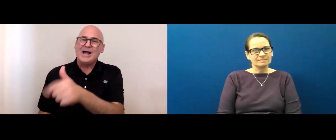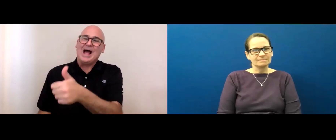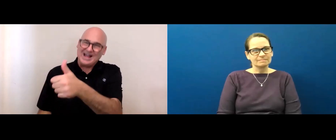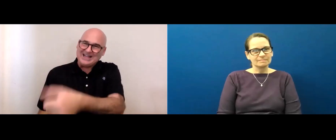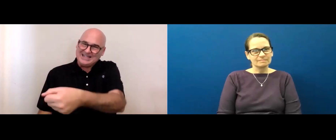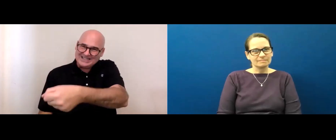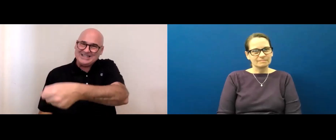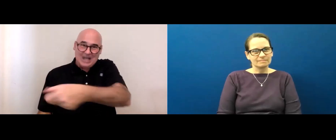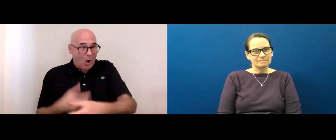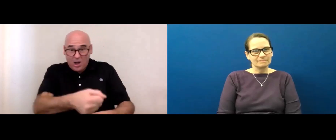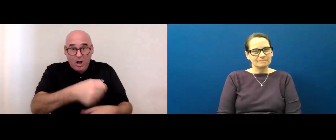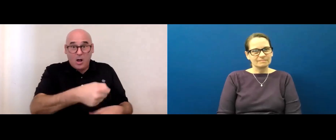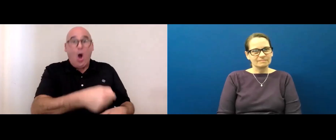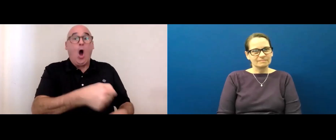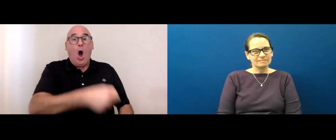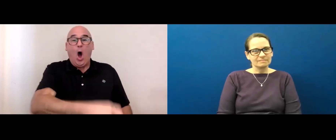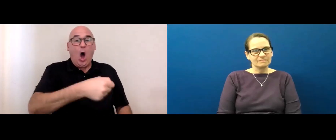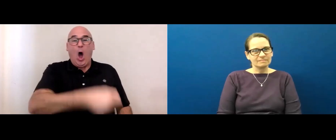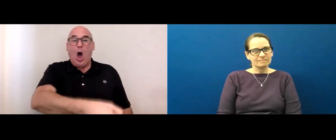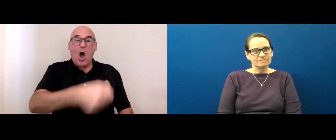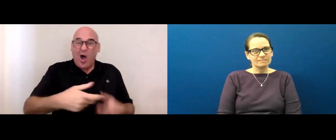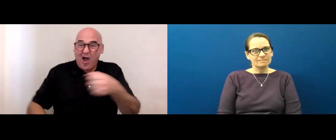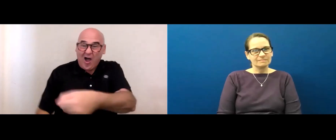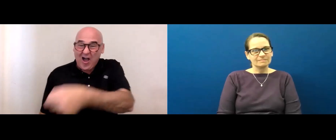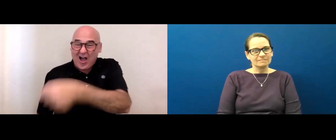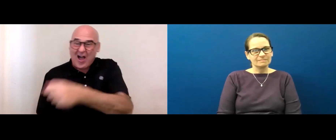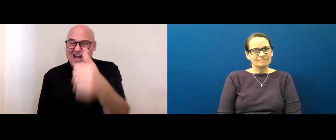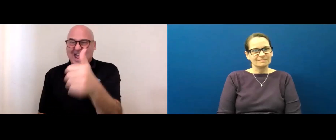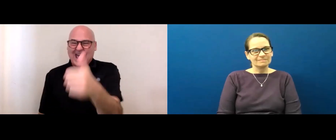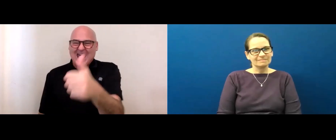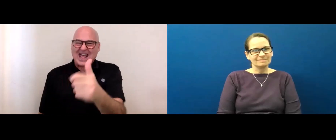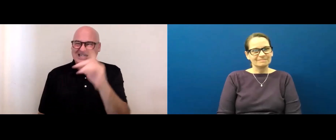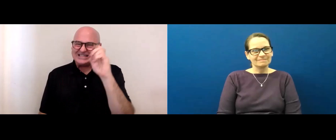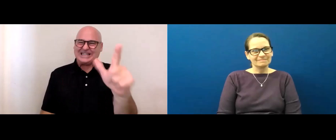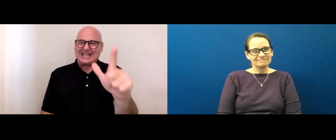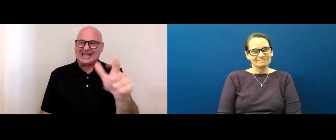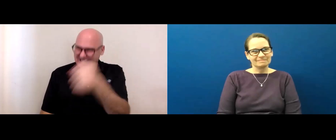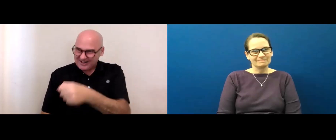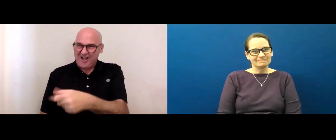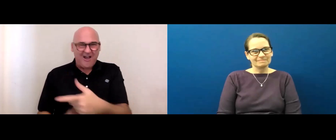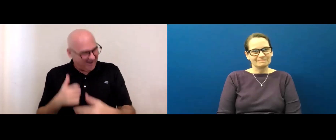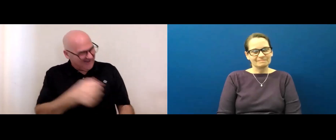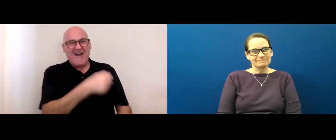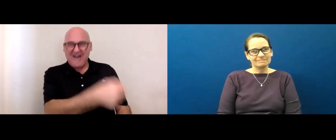nodding and you shake hands and you're like oh yeah yeah yeah yeah sure okay awesome great all